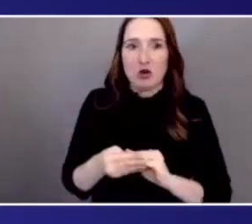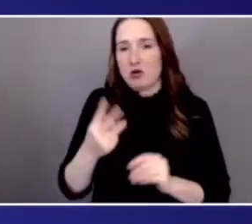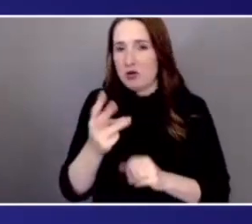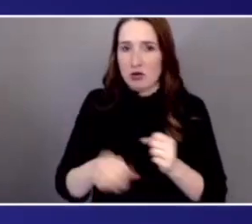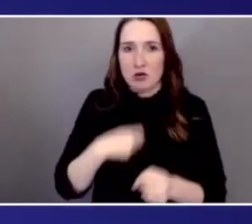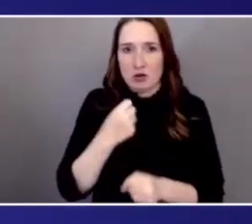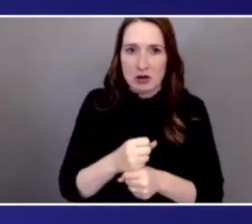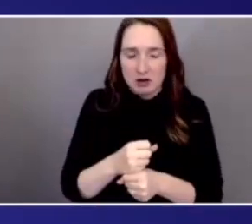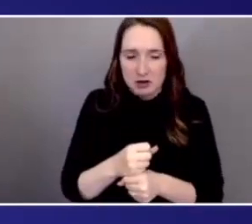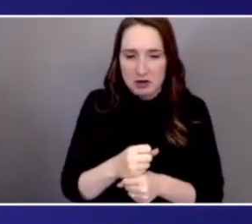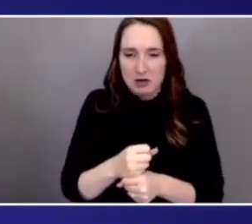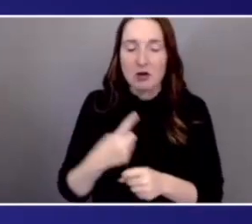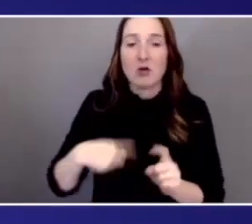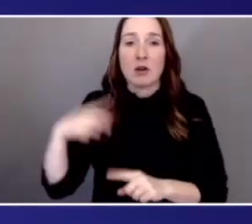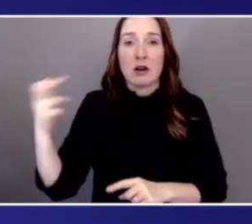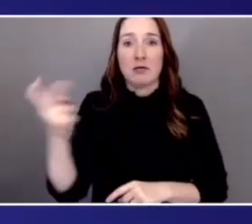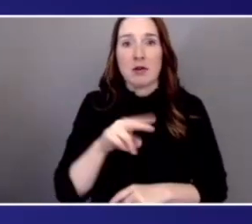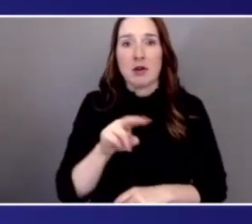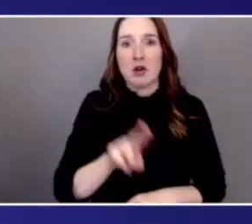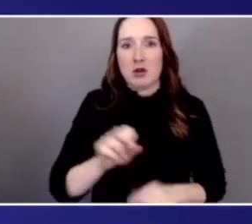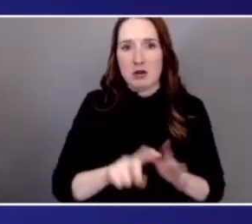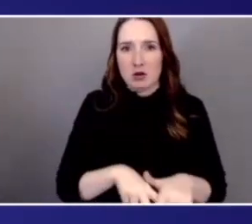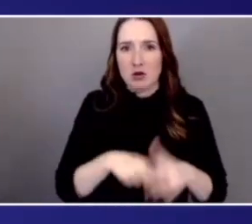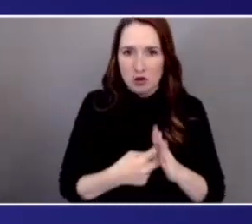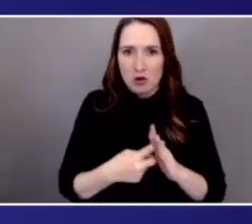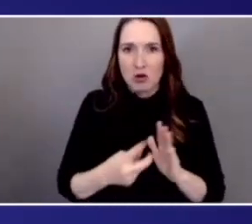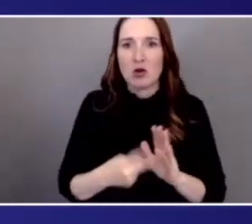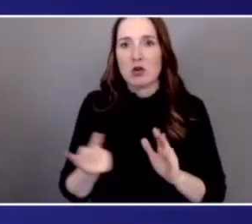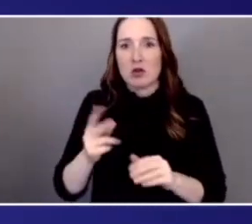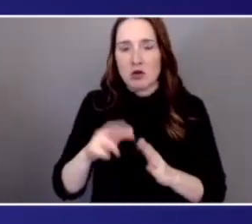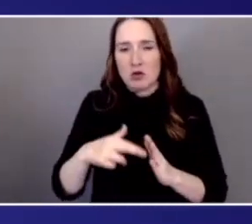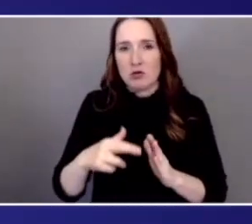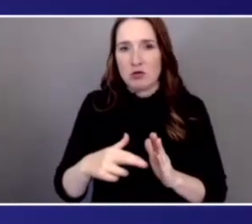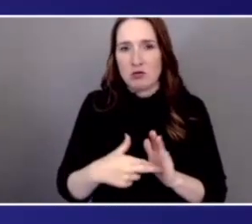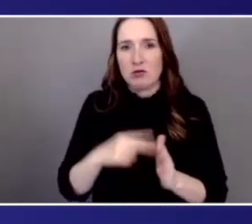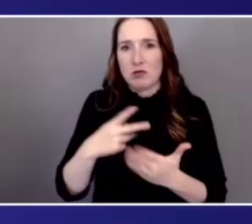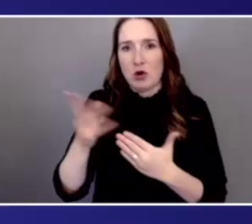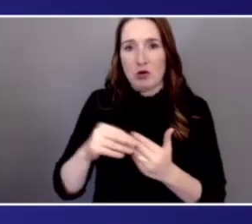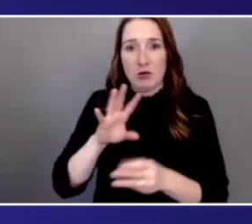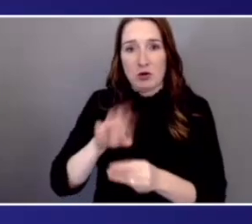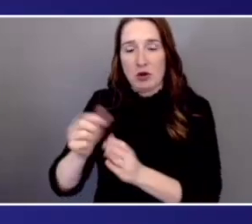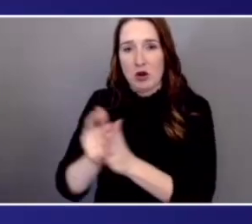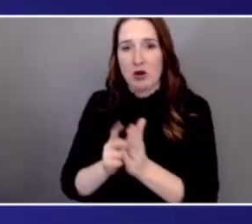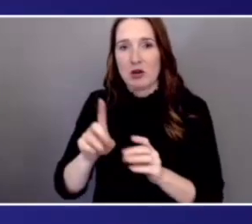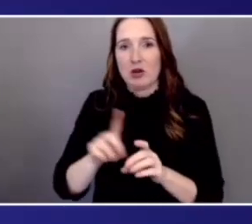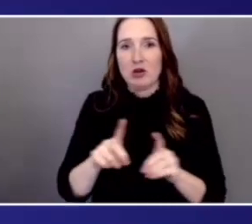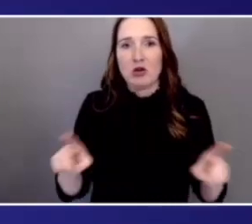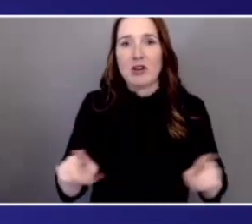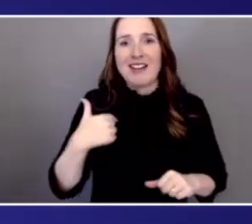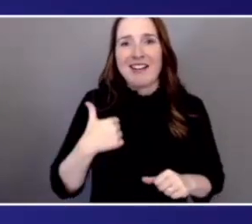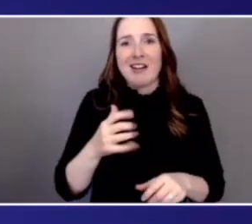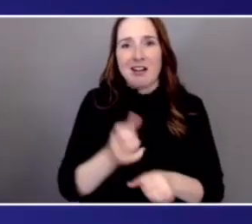When I returned to the US and started a duel to read program, including a law degree, I had to take out more than $300 in federal loans to pay for it.